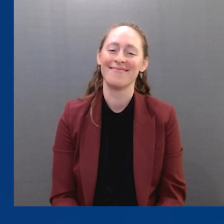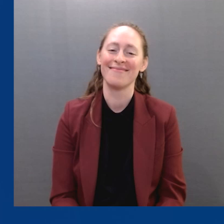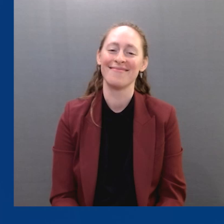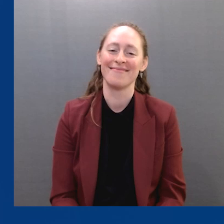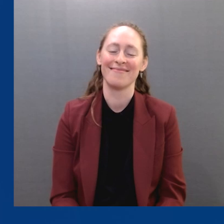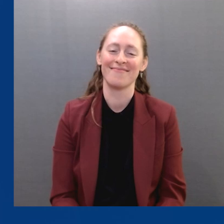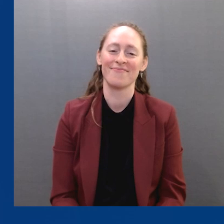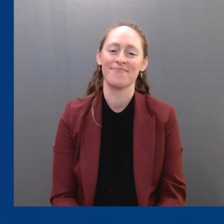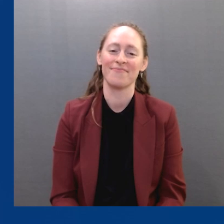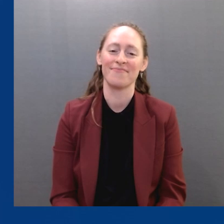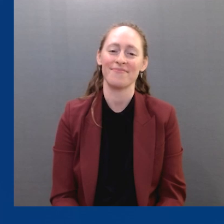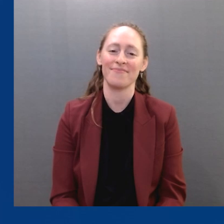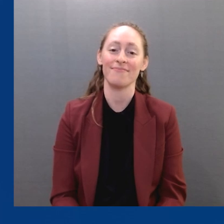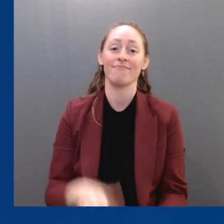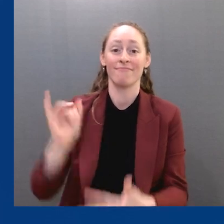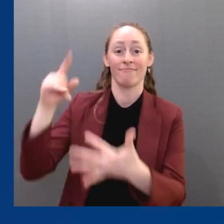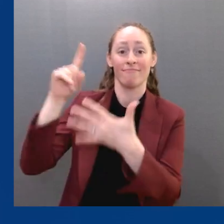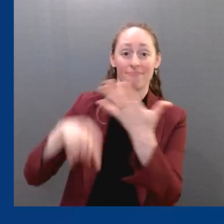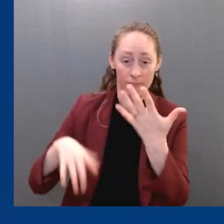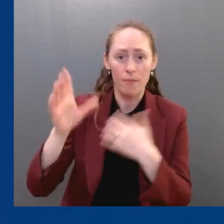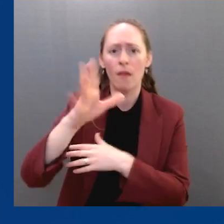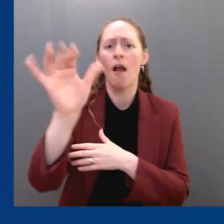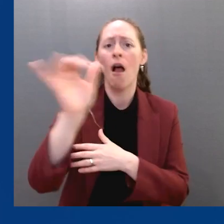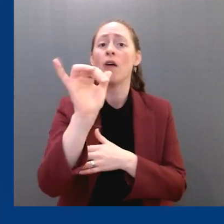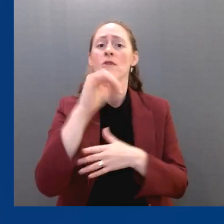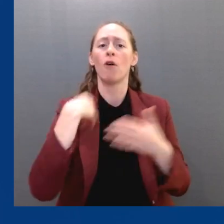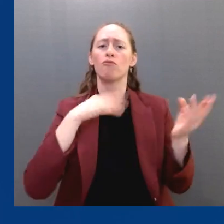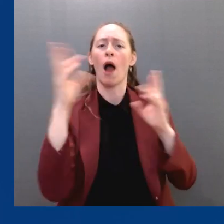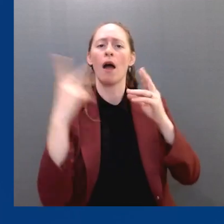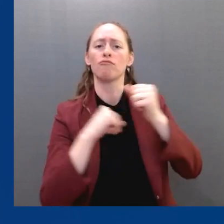to make these tools widely available and easily accessible.